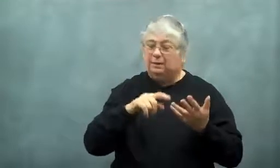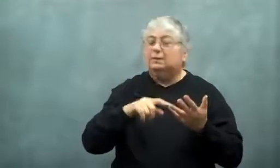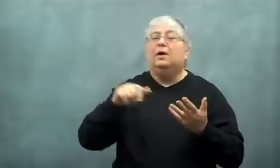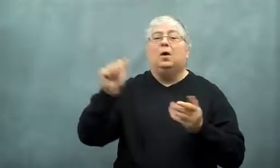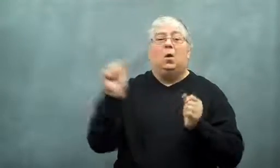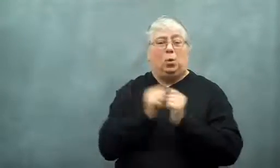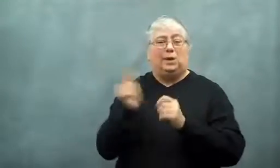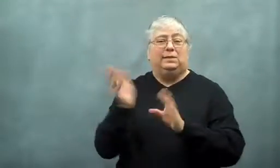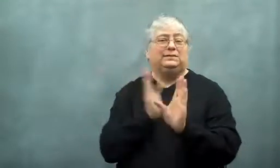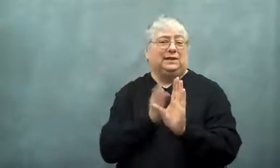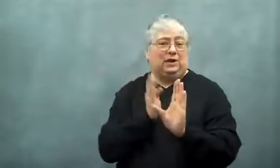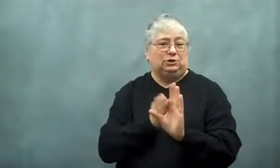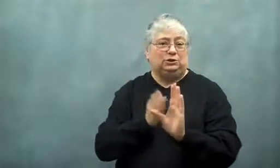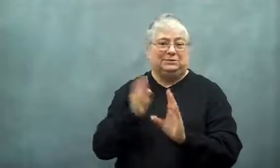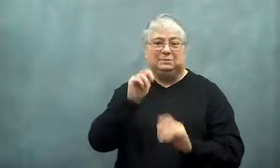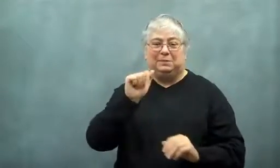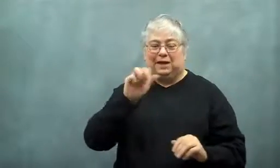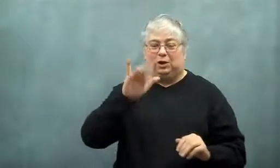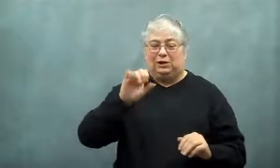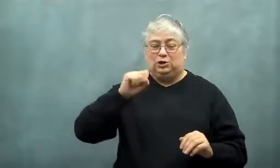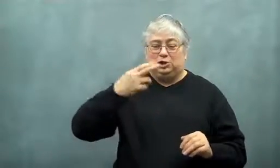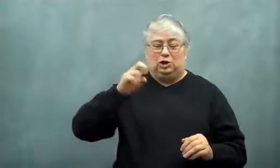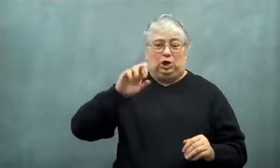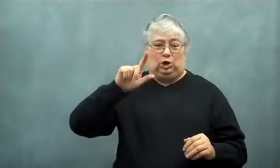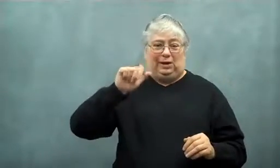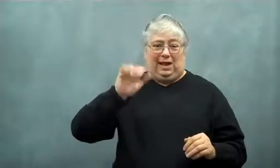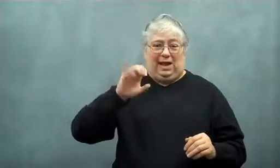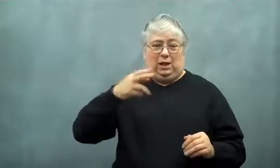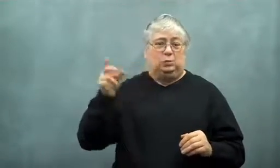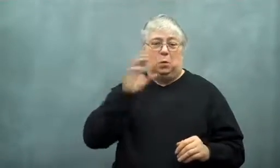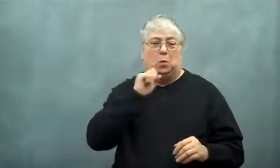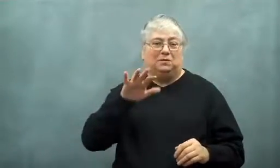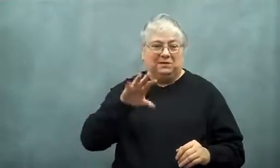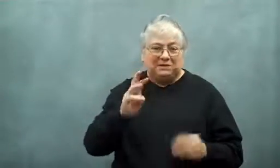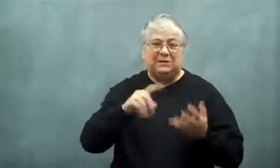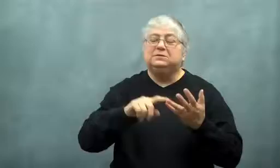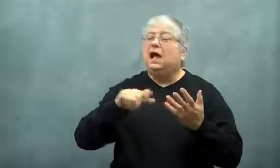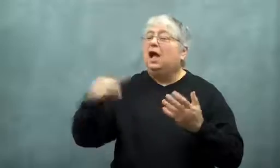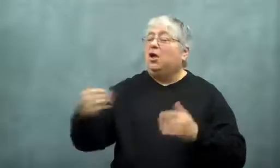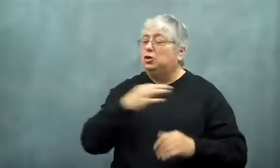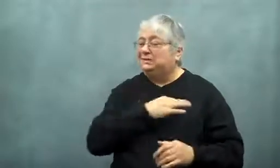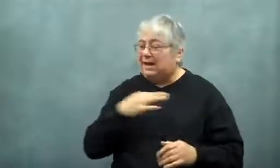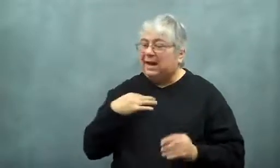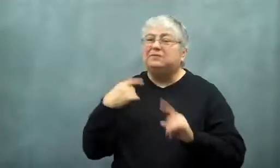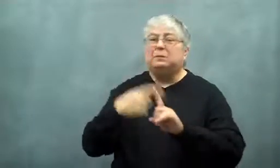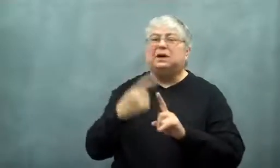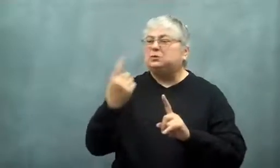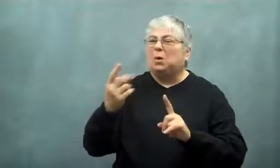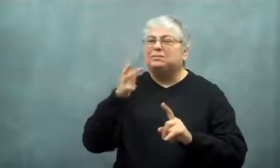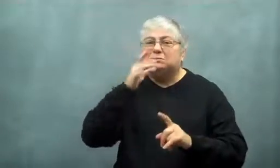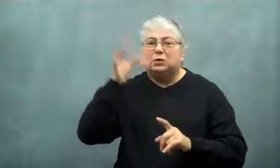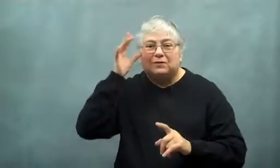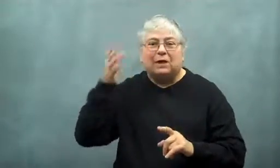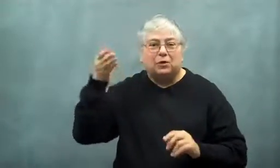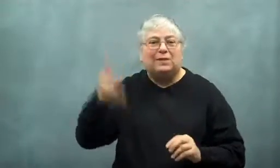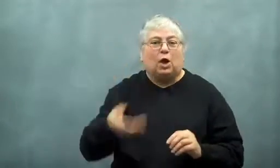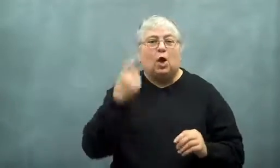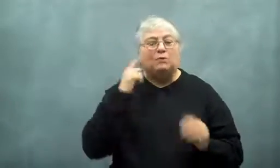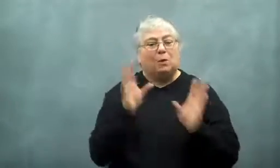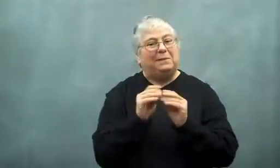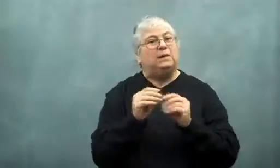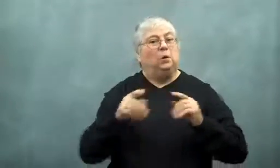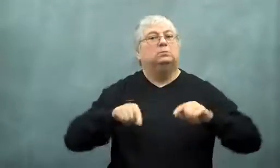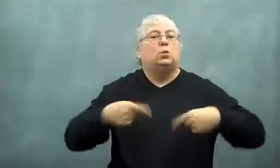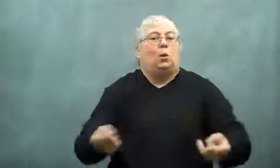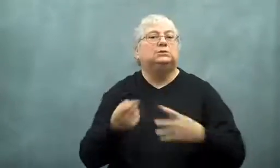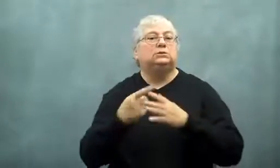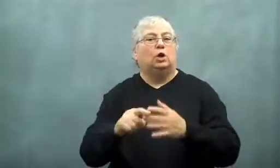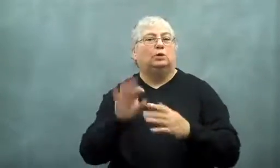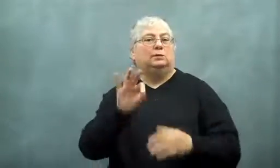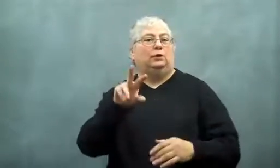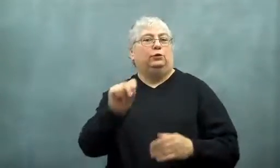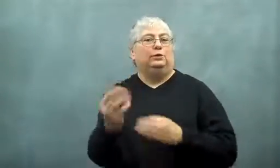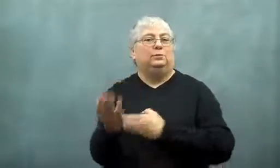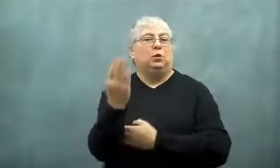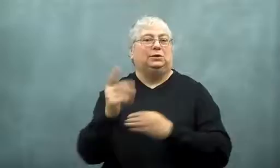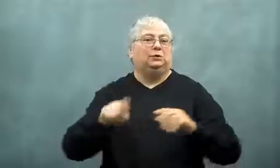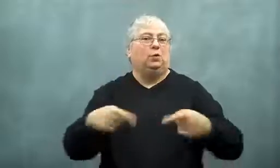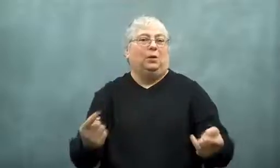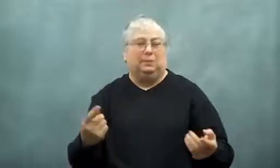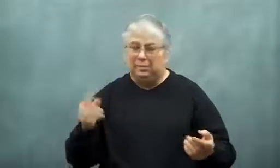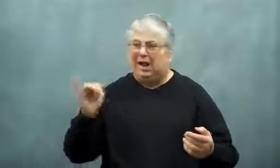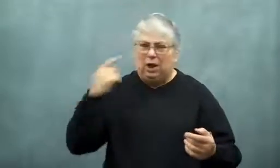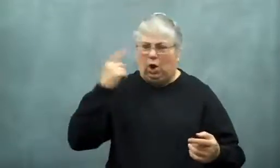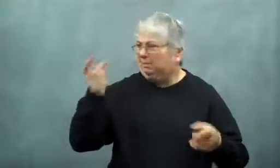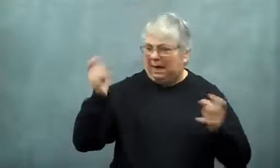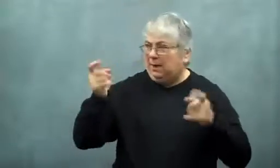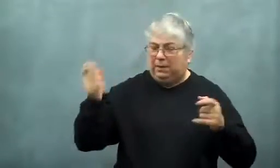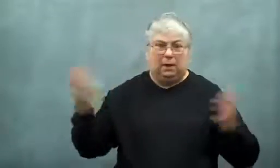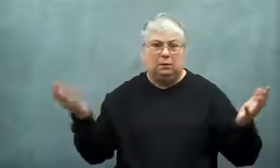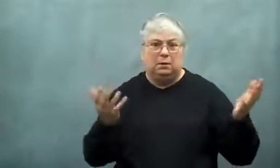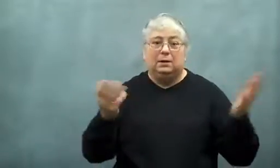psychologist Mary Sherlach, 56, some other staff members and a parent